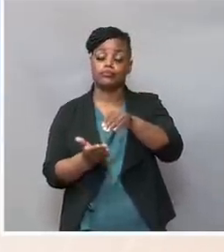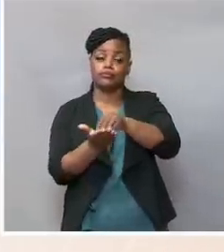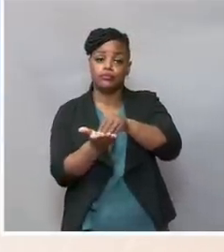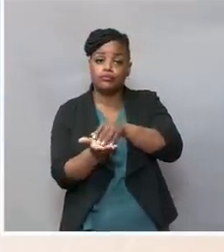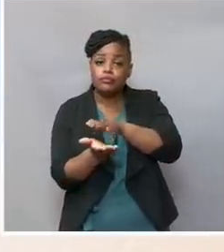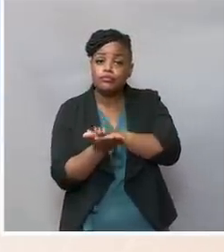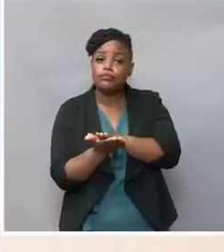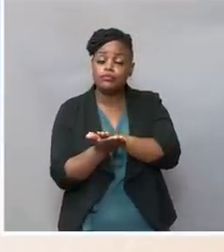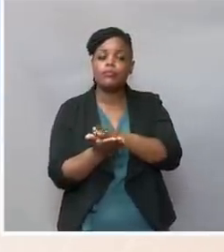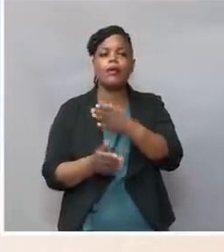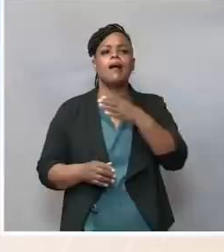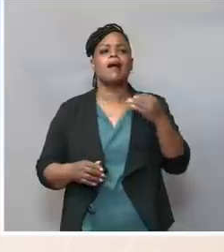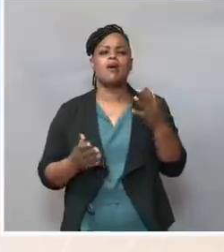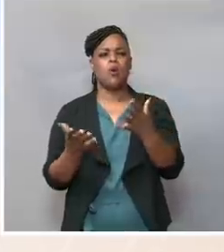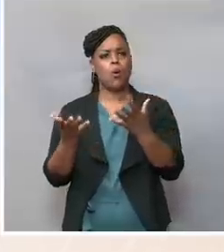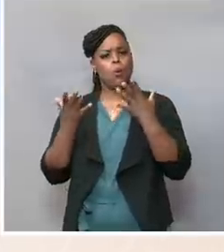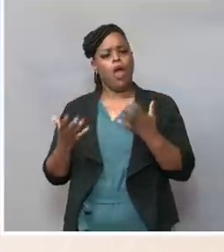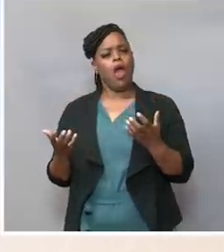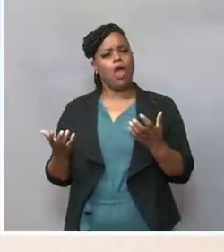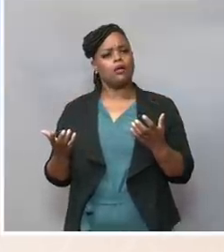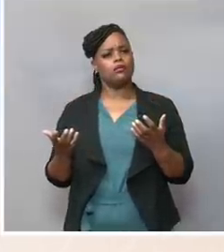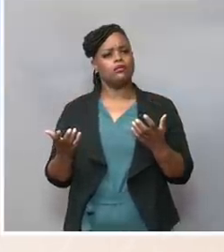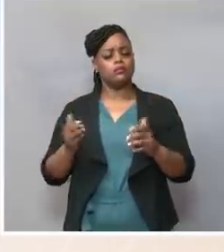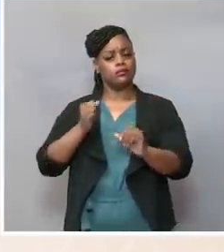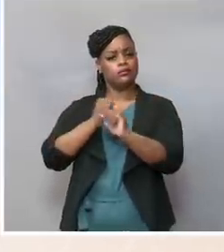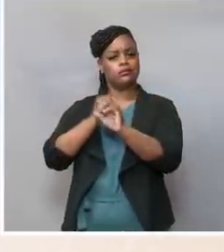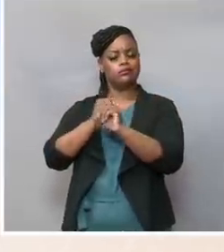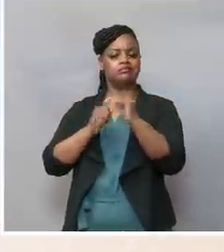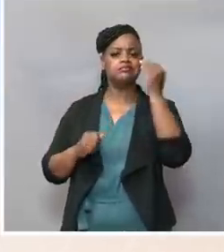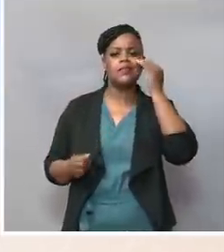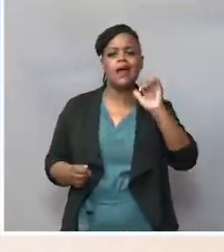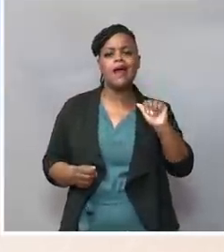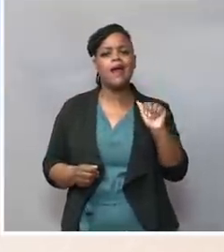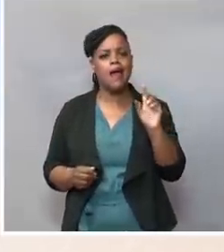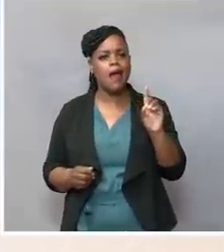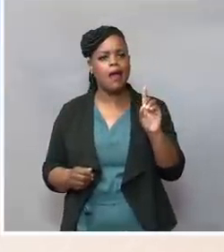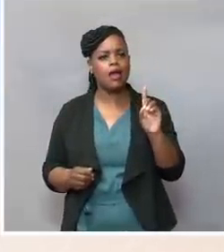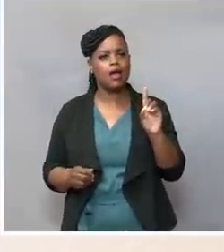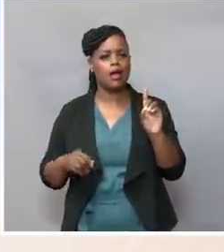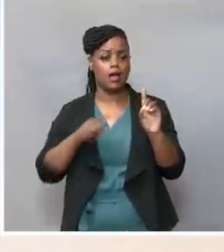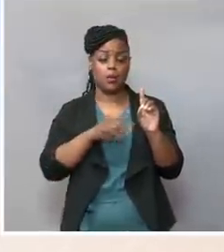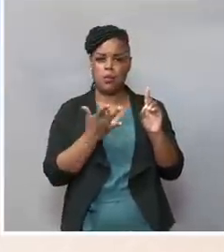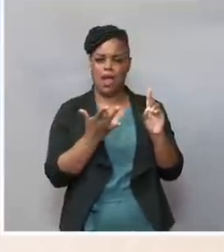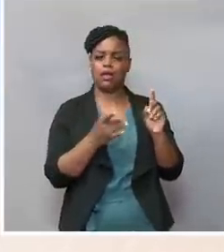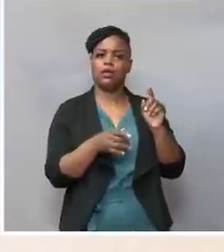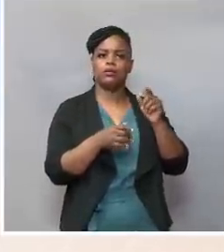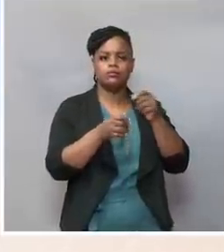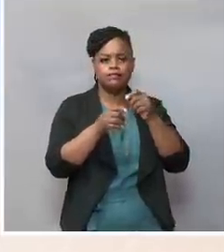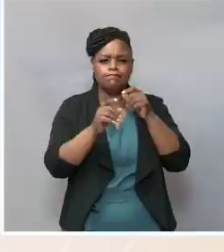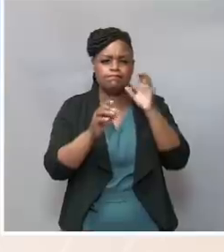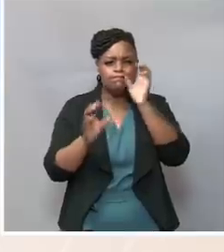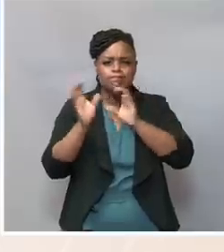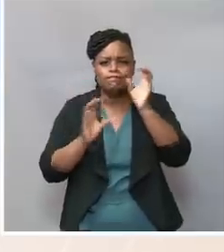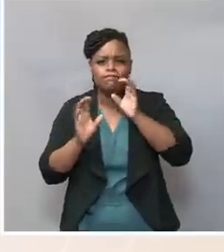that tried to return them to a status of enslavement.